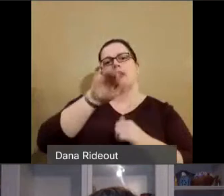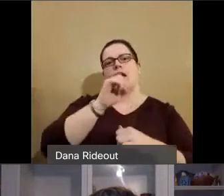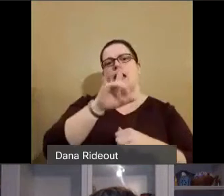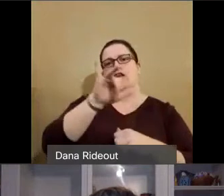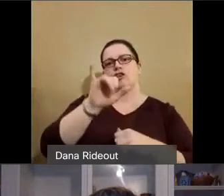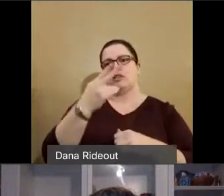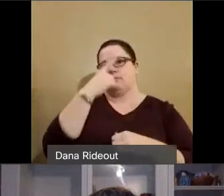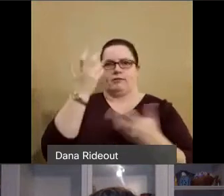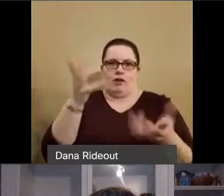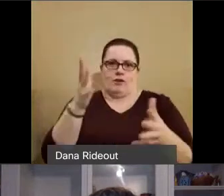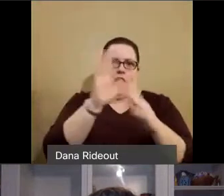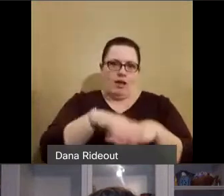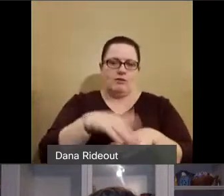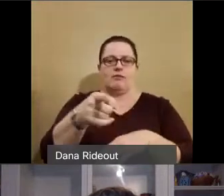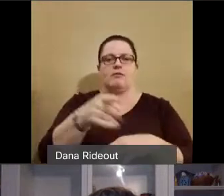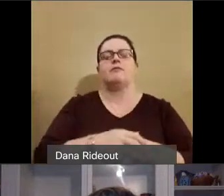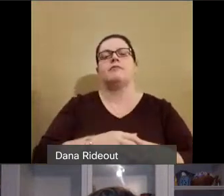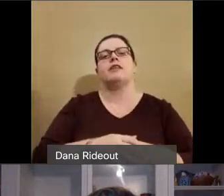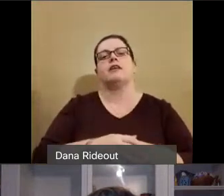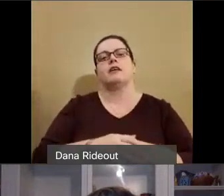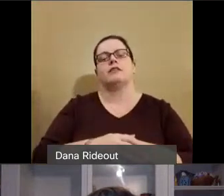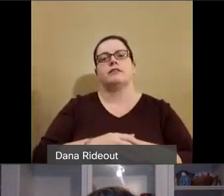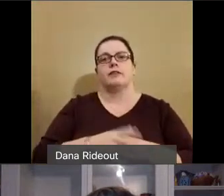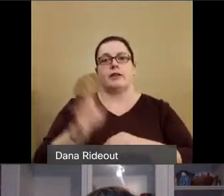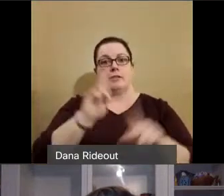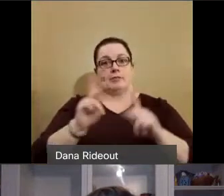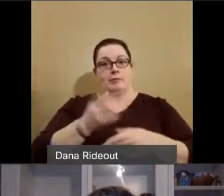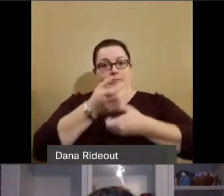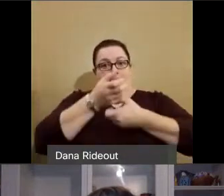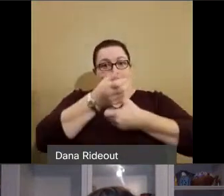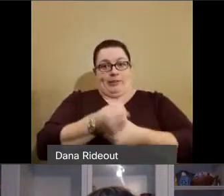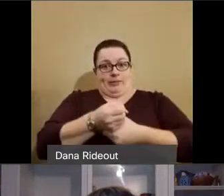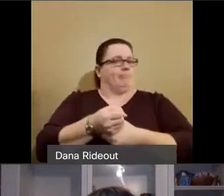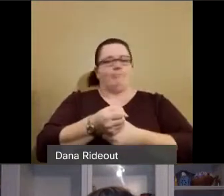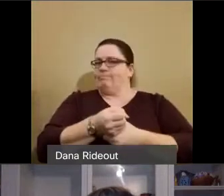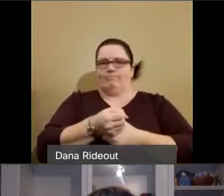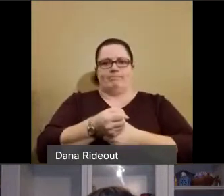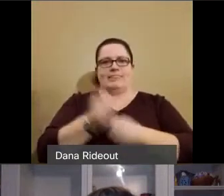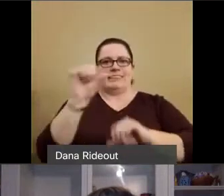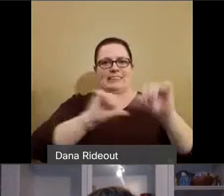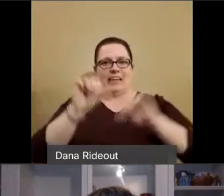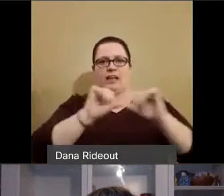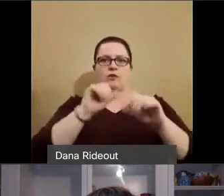Is the the mistrust or trust of science experts the et cetera unique.